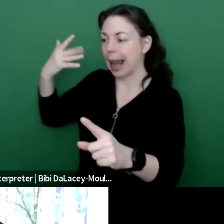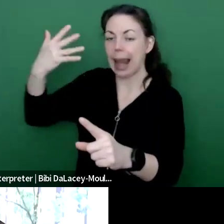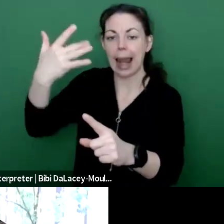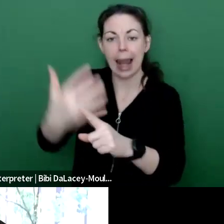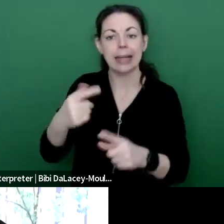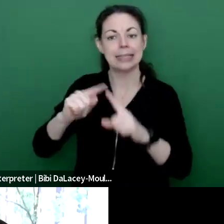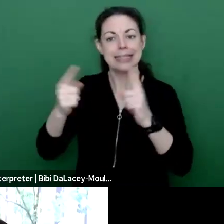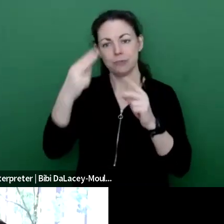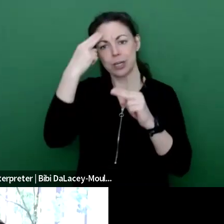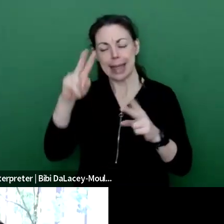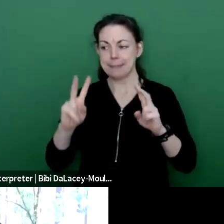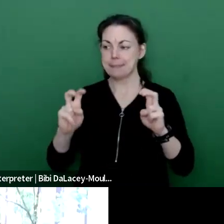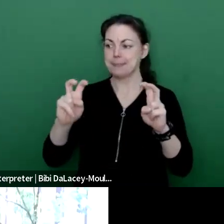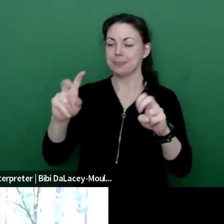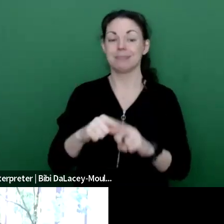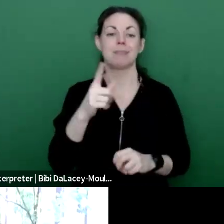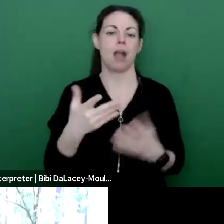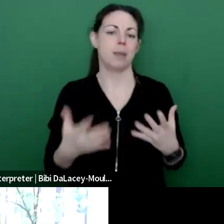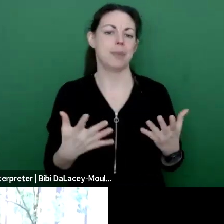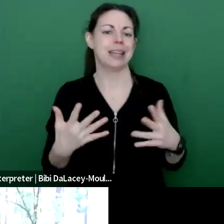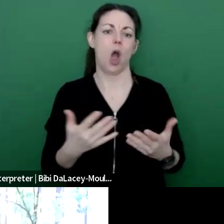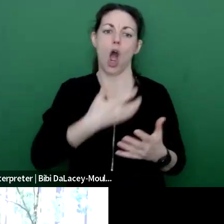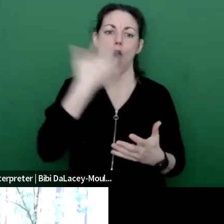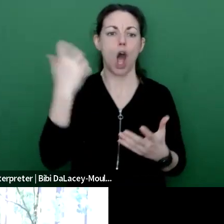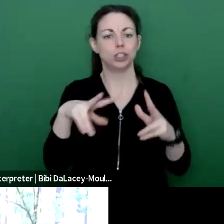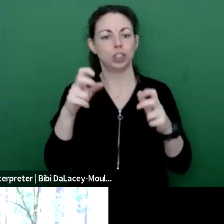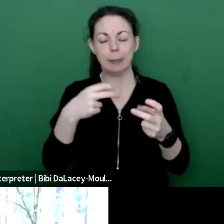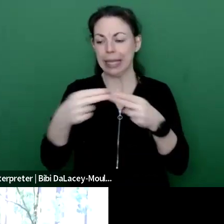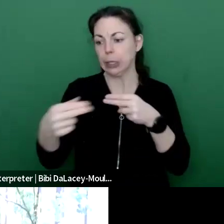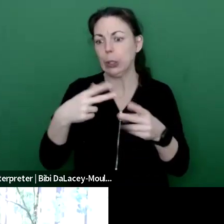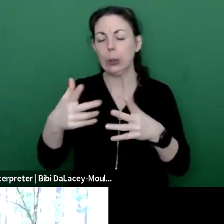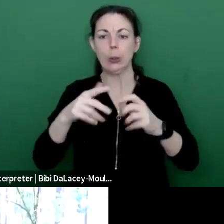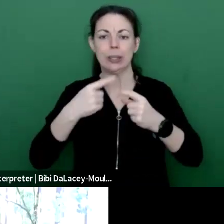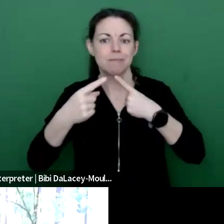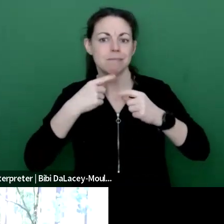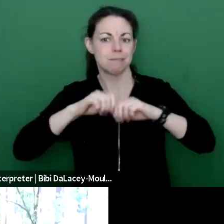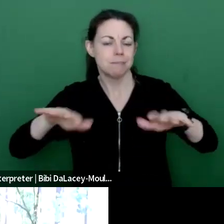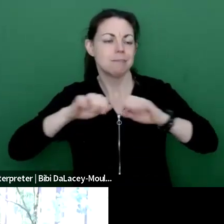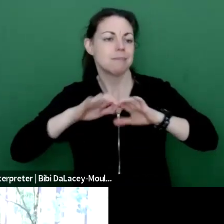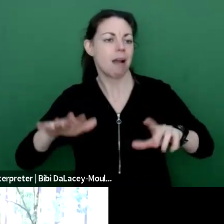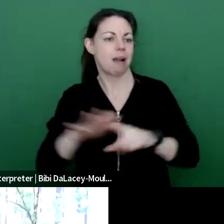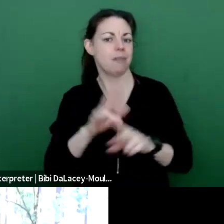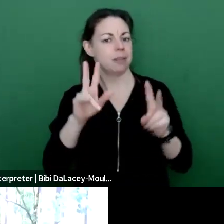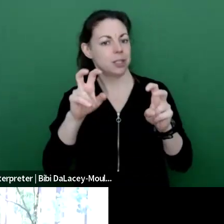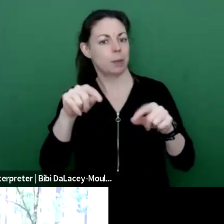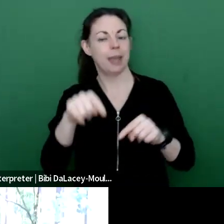a topic high in the news at the moment, so we're hearing more about it. But yes, when I started it was called equal opportunities